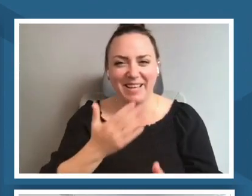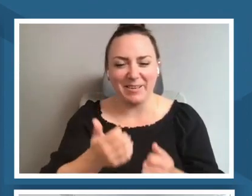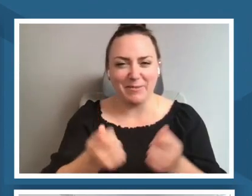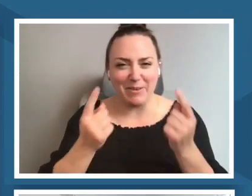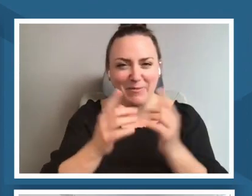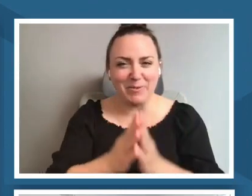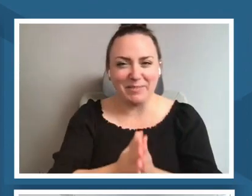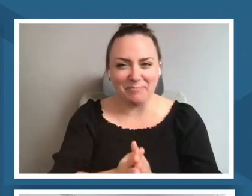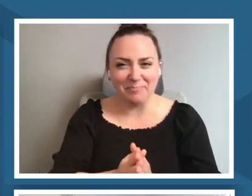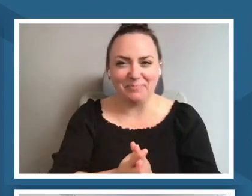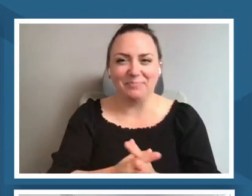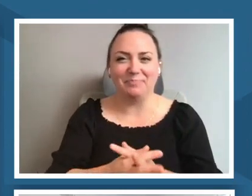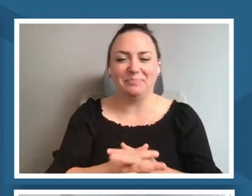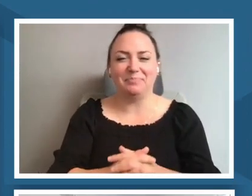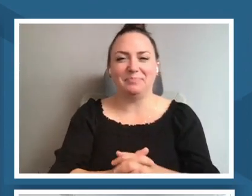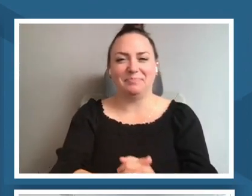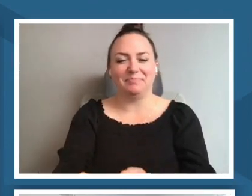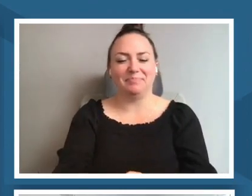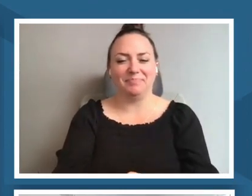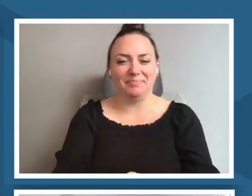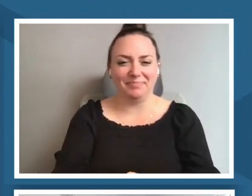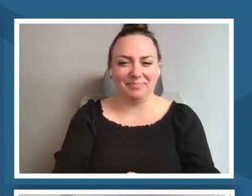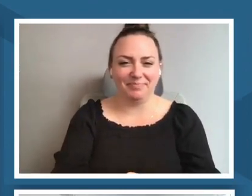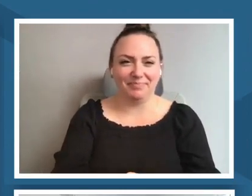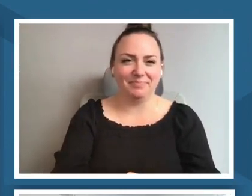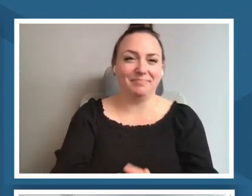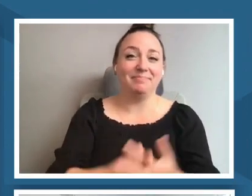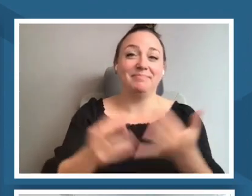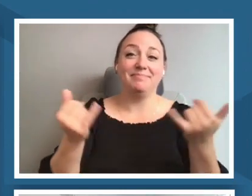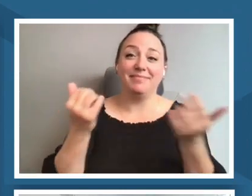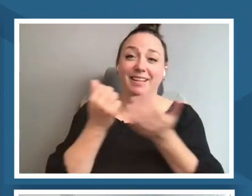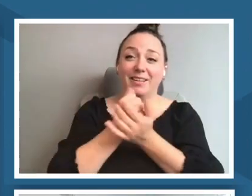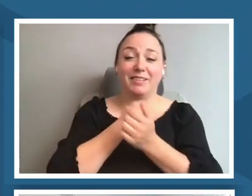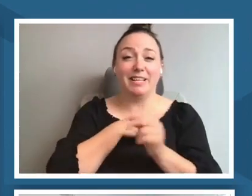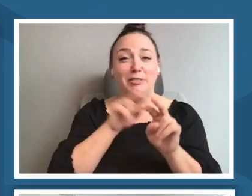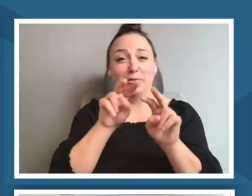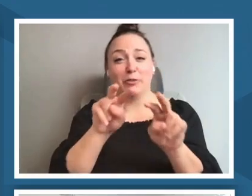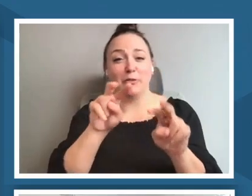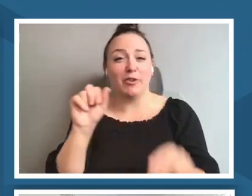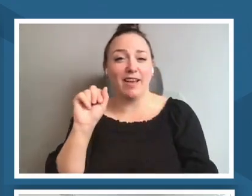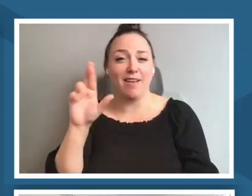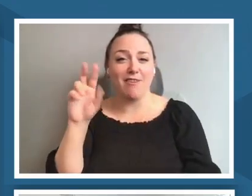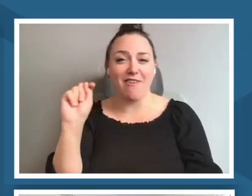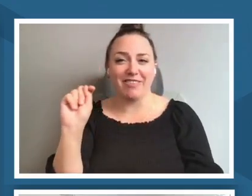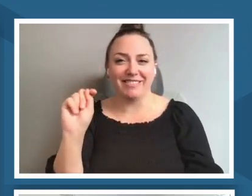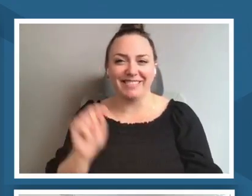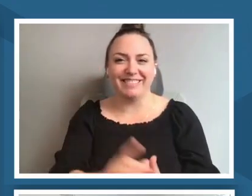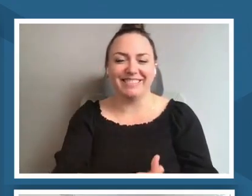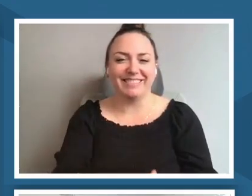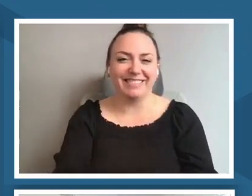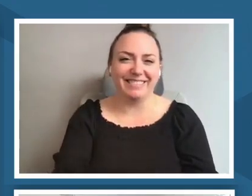now let's look at a work of art together on the next slide